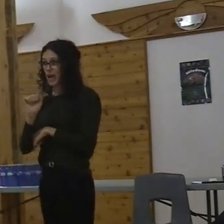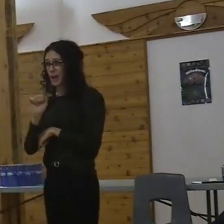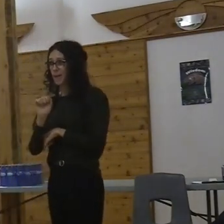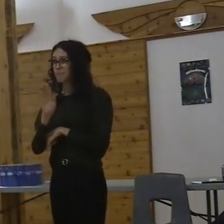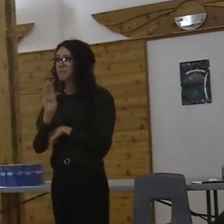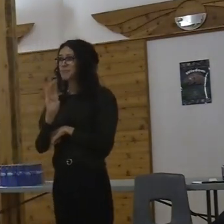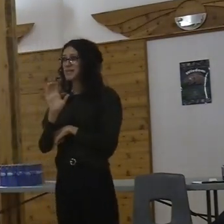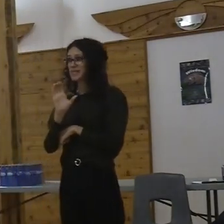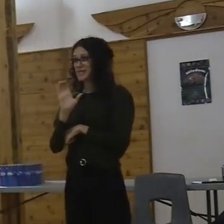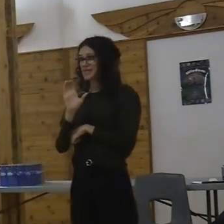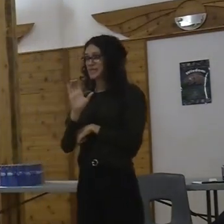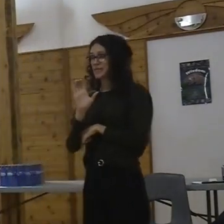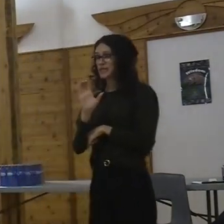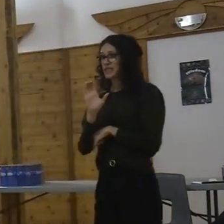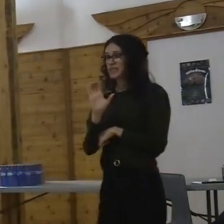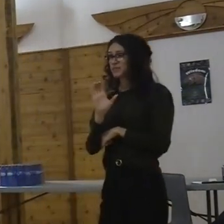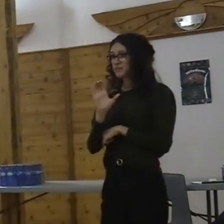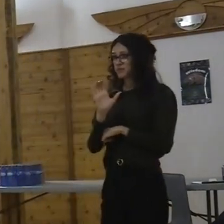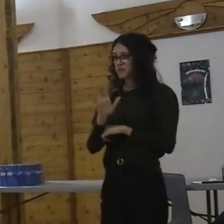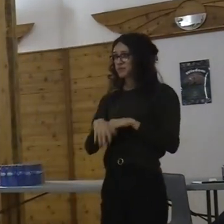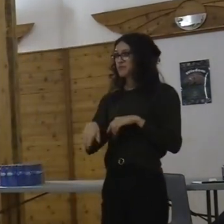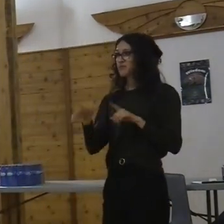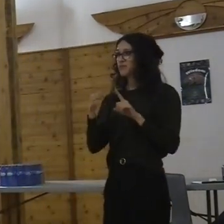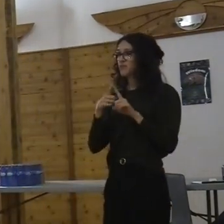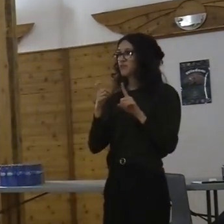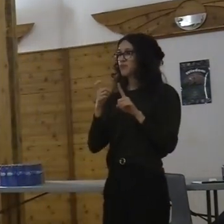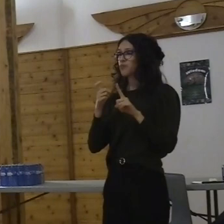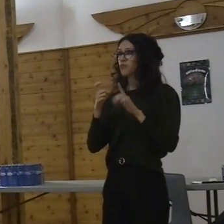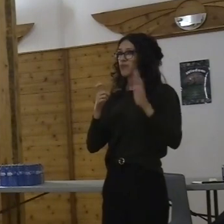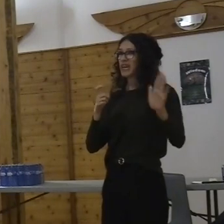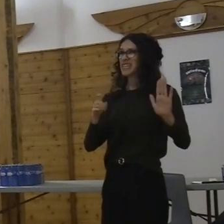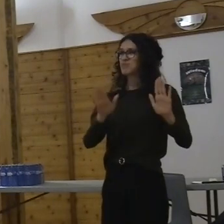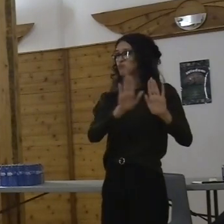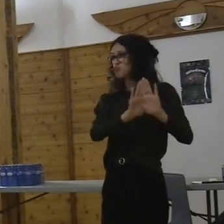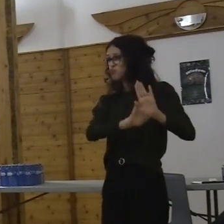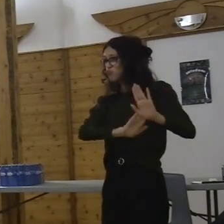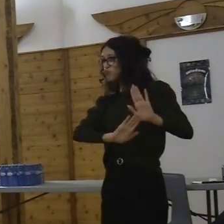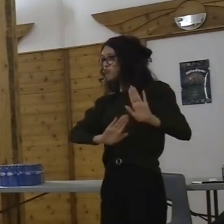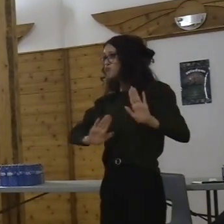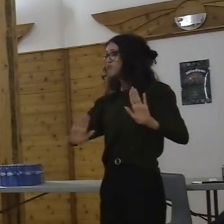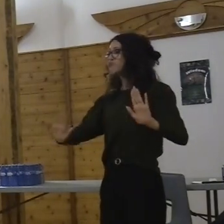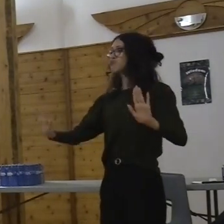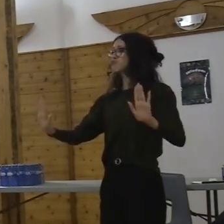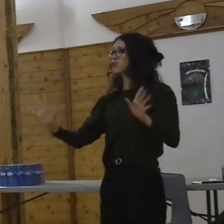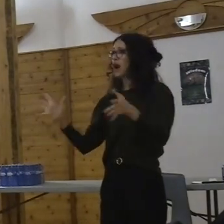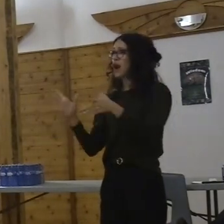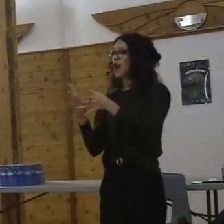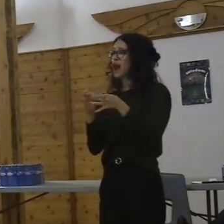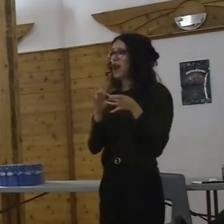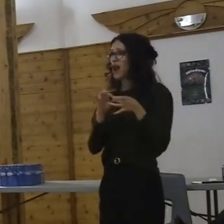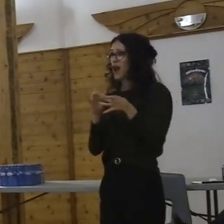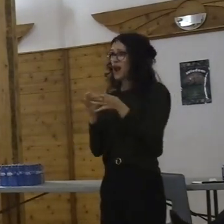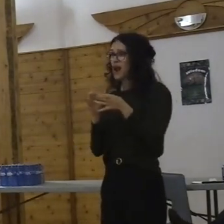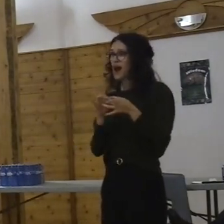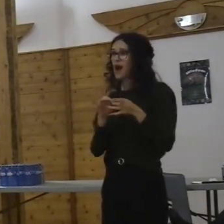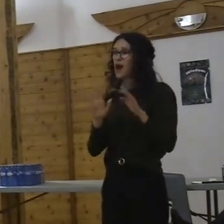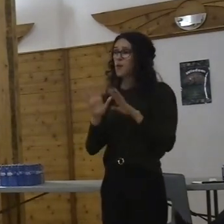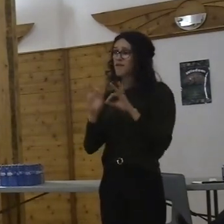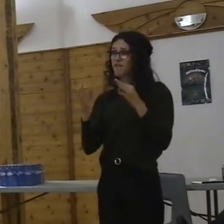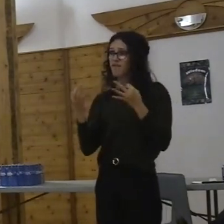from the west to the east to go reunite with her family also but most importantly